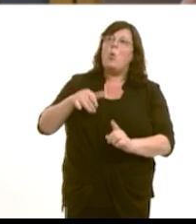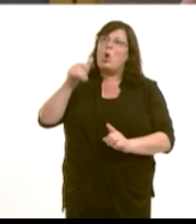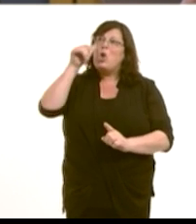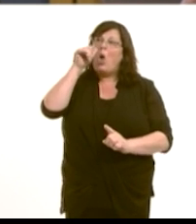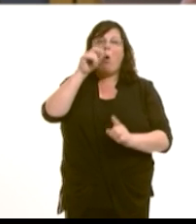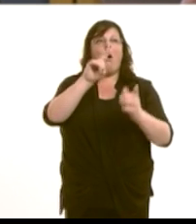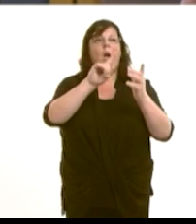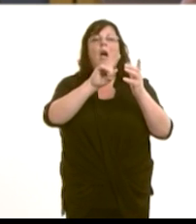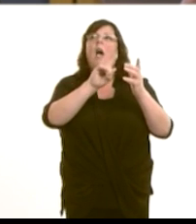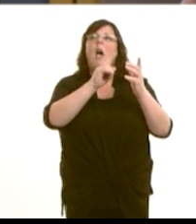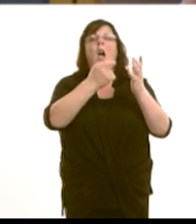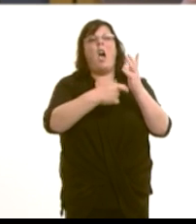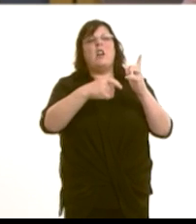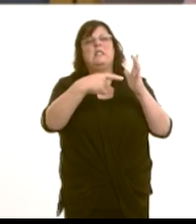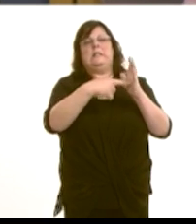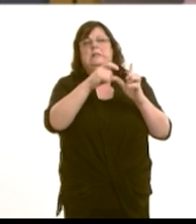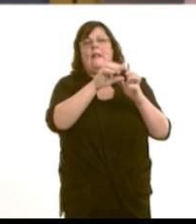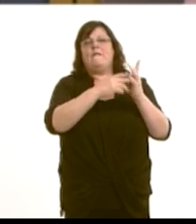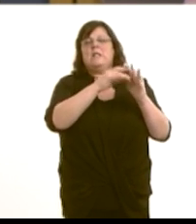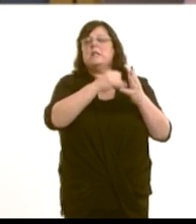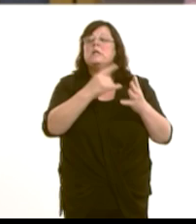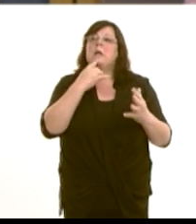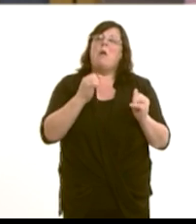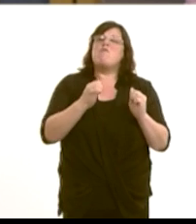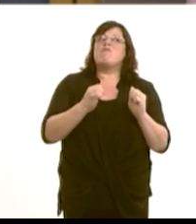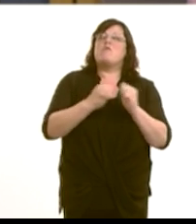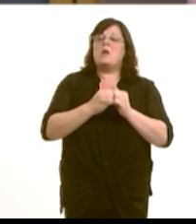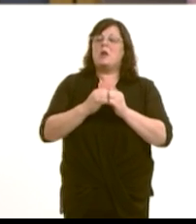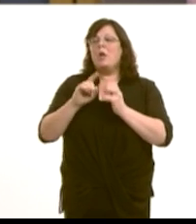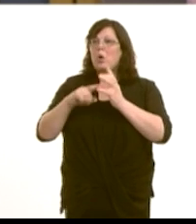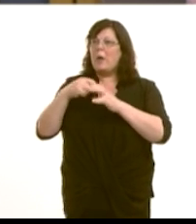Daviesís pledges and guarantees on this frontóto ensure that the leaversí pledge that Welsh